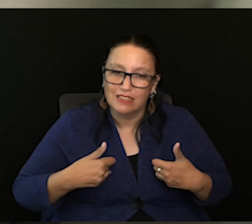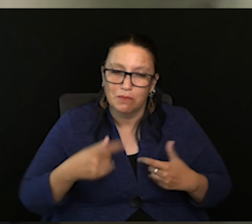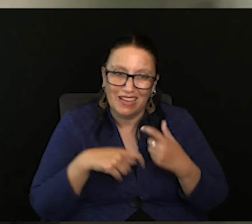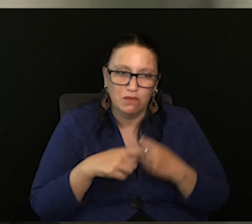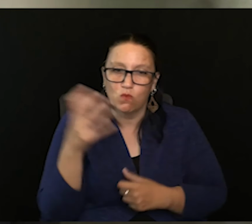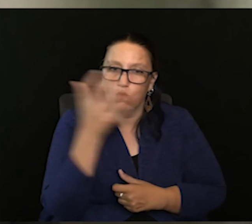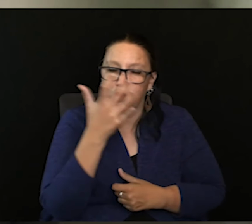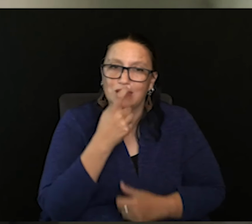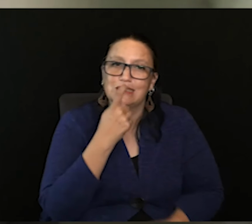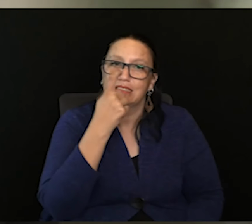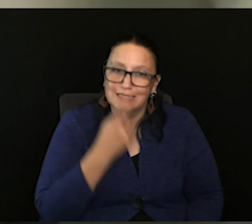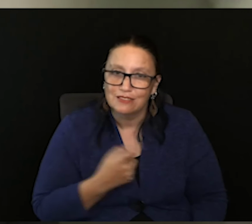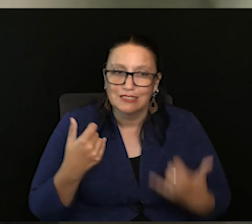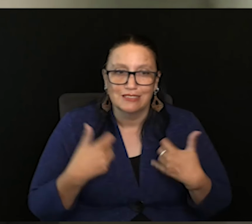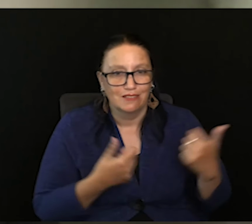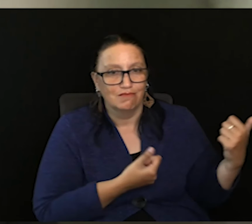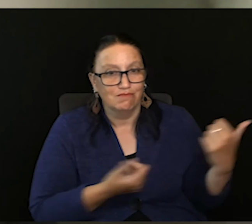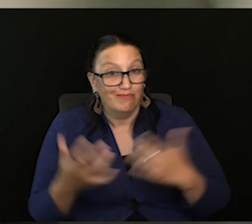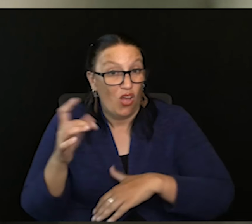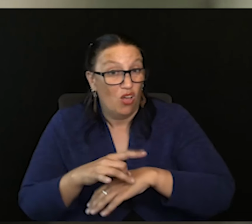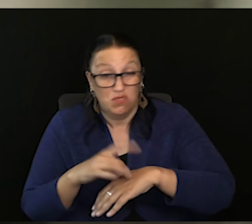with COVID from mild to moderate symptoms to severe.